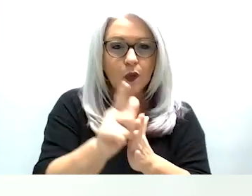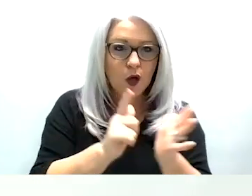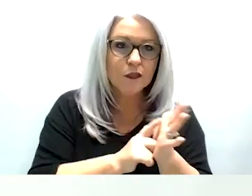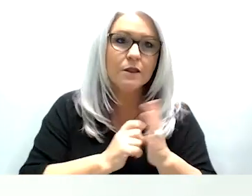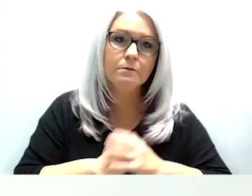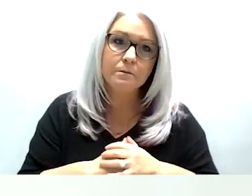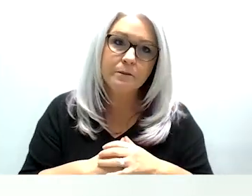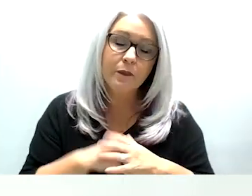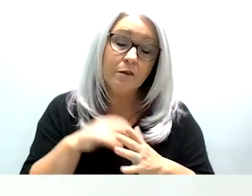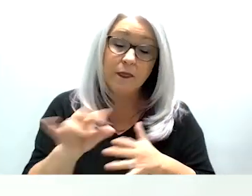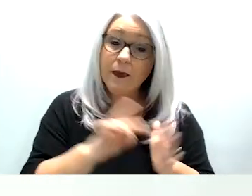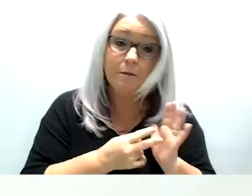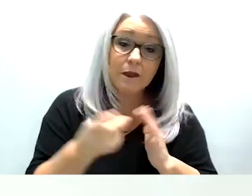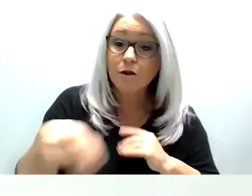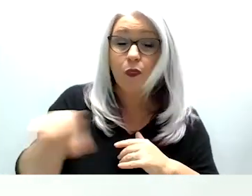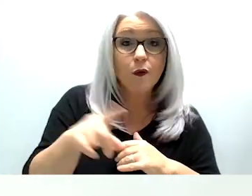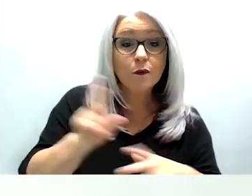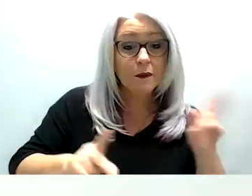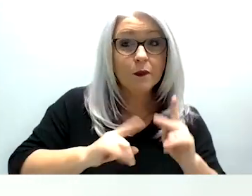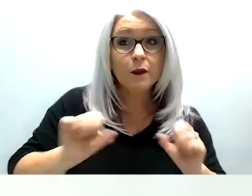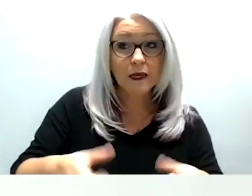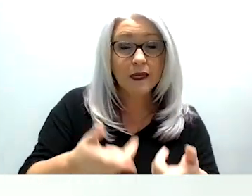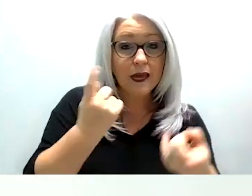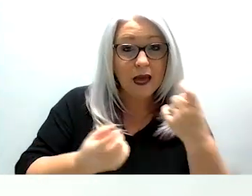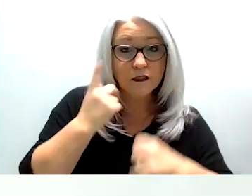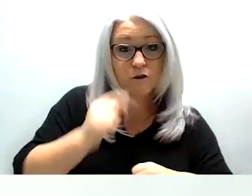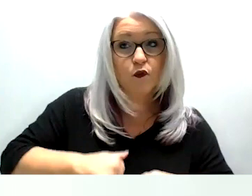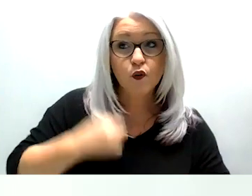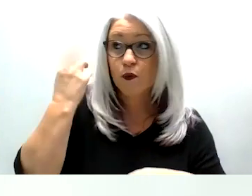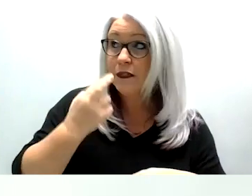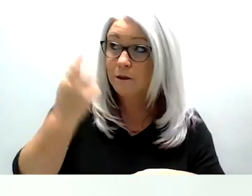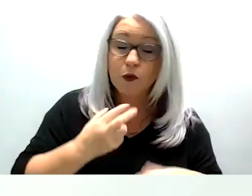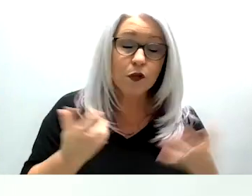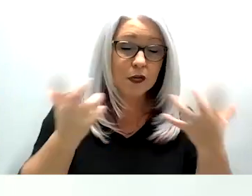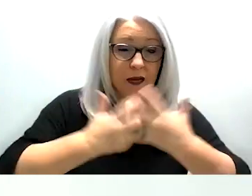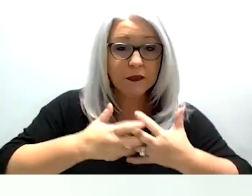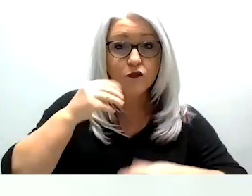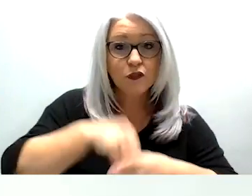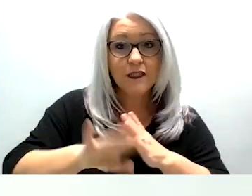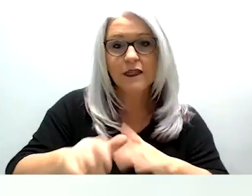people can ask for reasonable accommodations or modifications in their life if they need them